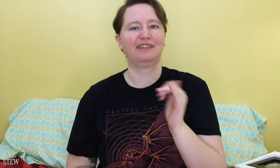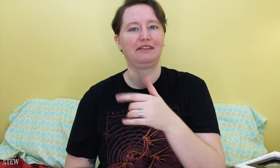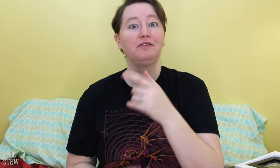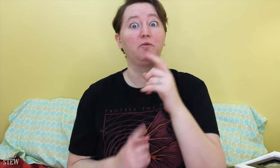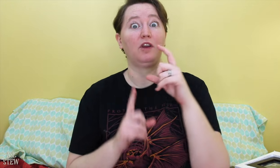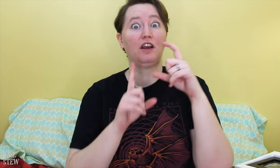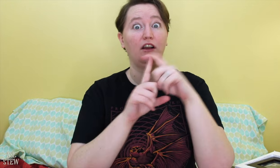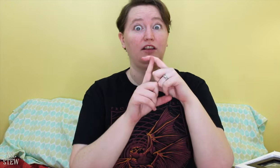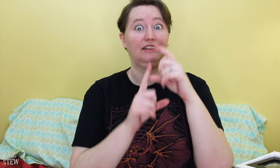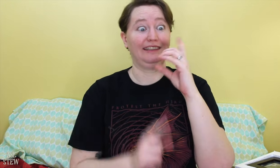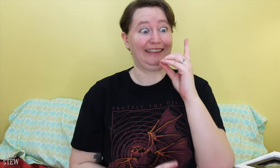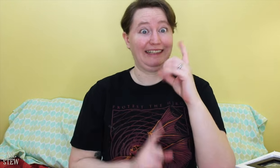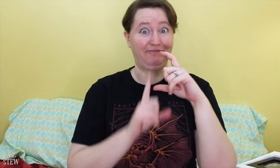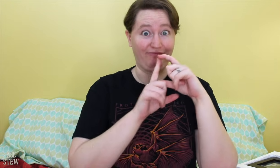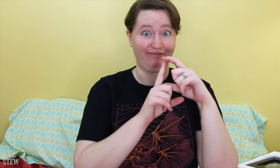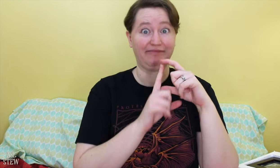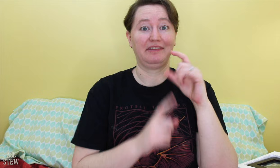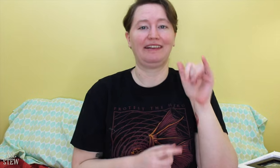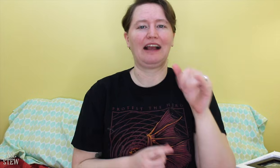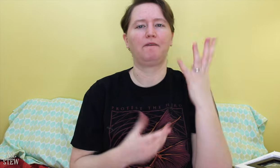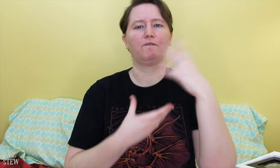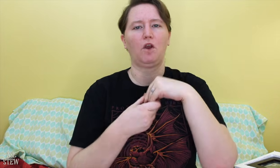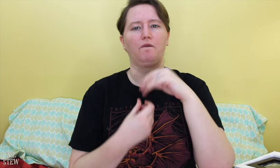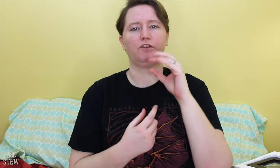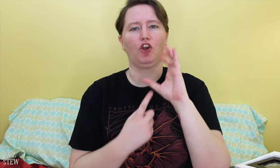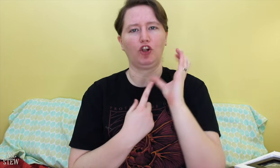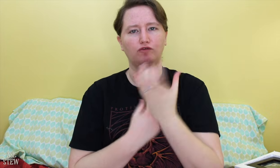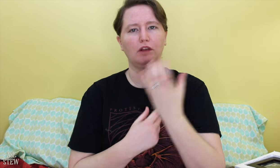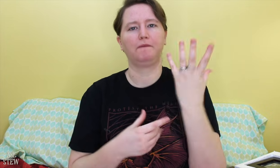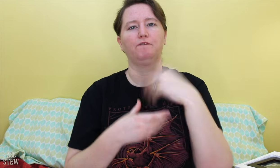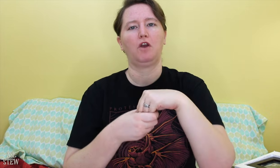When you see a capital "D" in d/Deaf